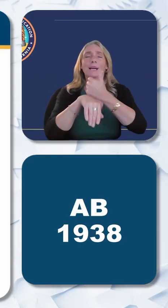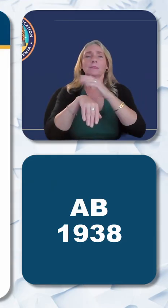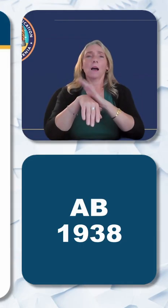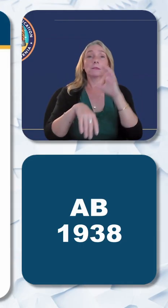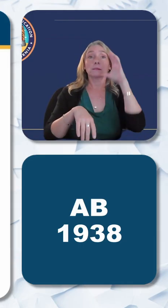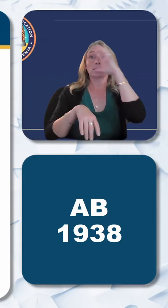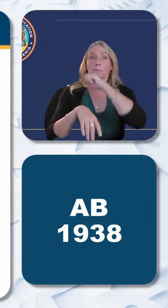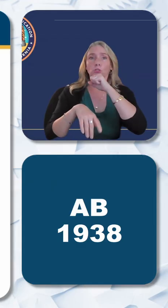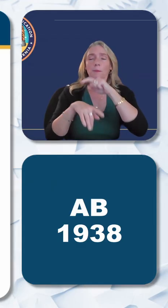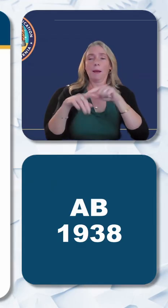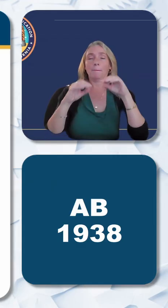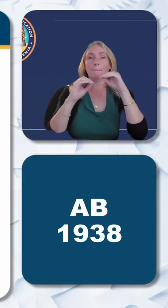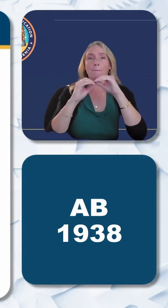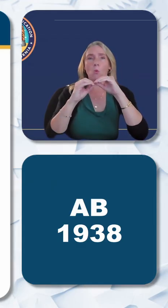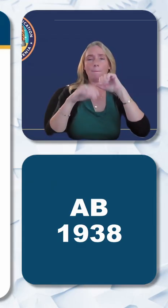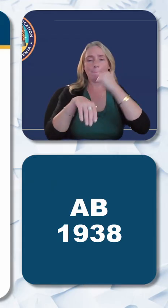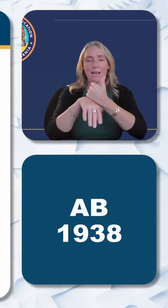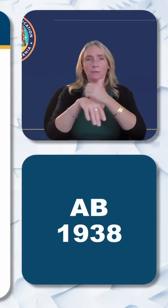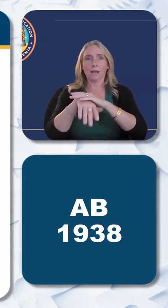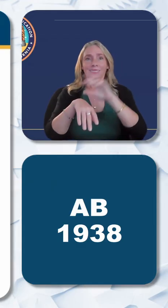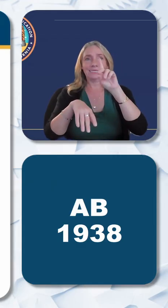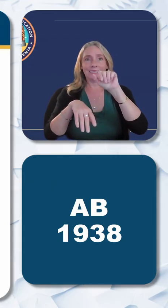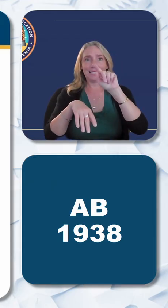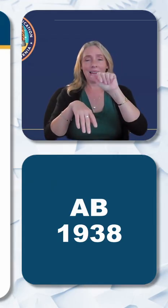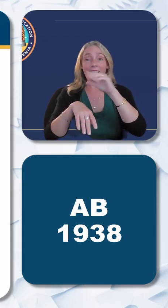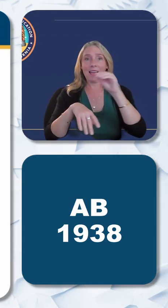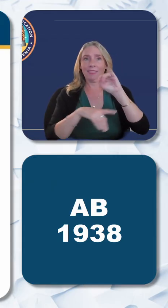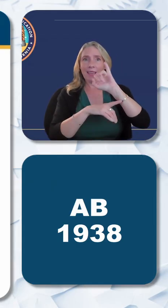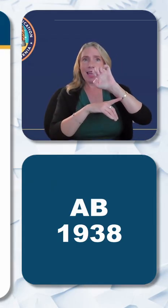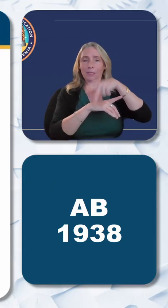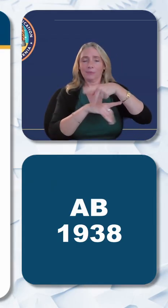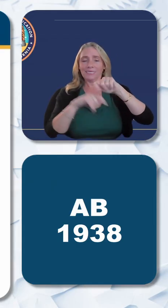language and communication needs, these things should not be assumed. All of